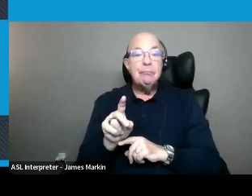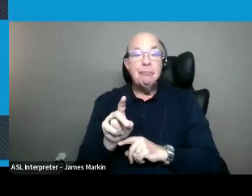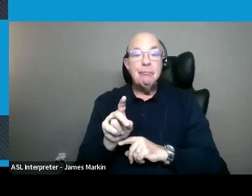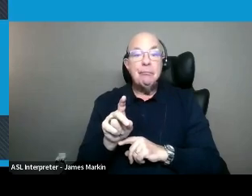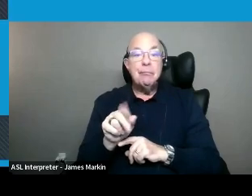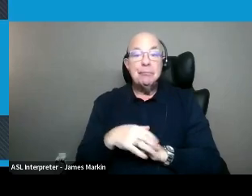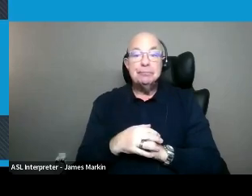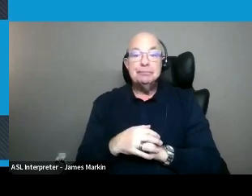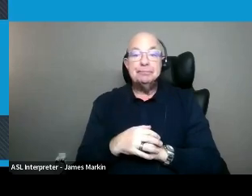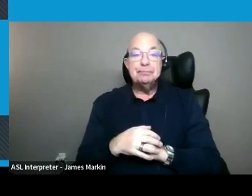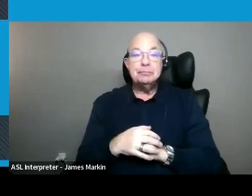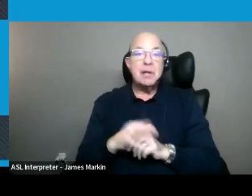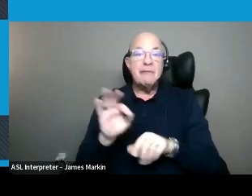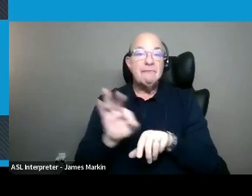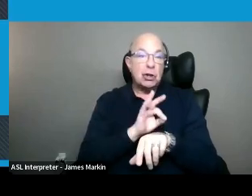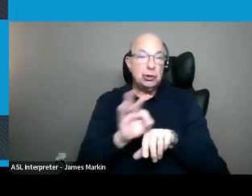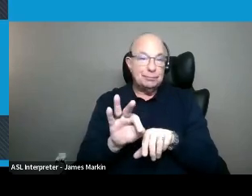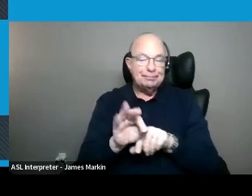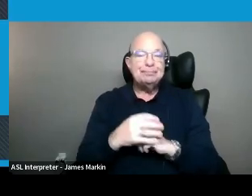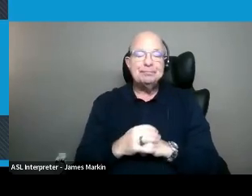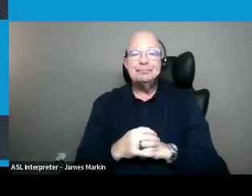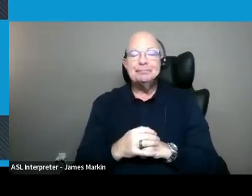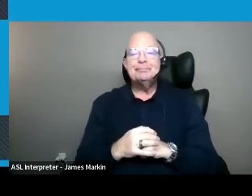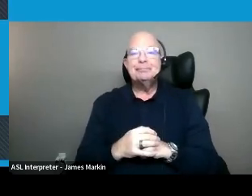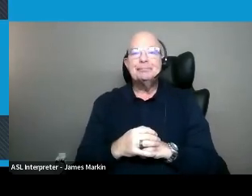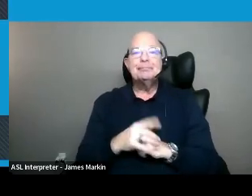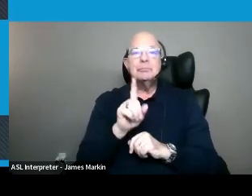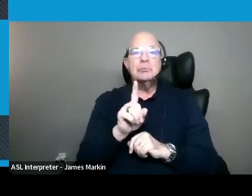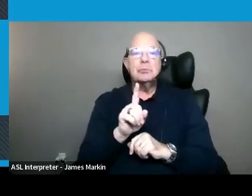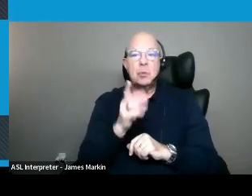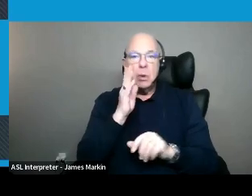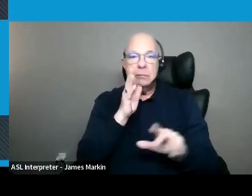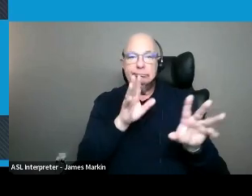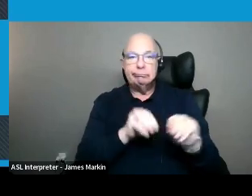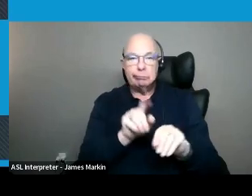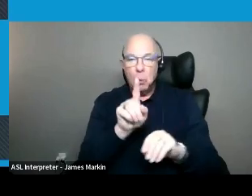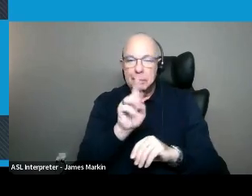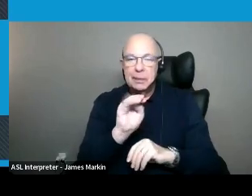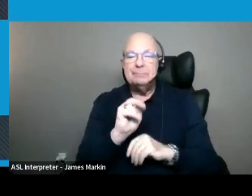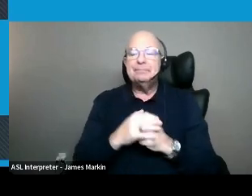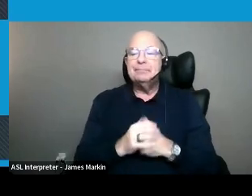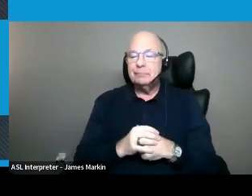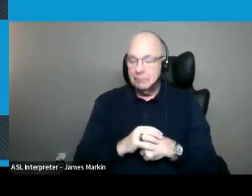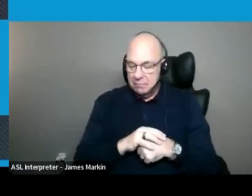Shannon Spencer (she/her): function here, which will make the screen stop working. But,